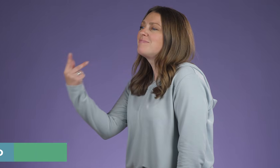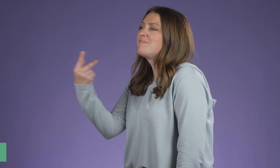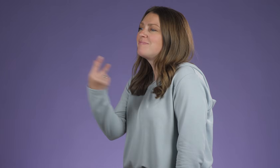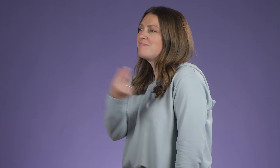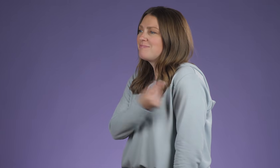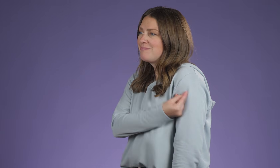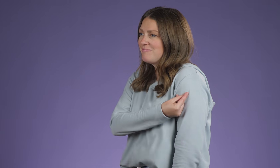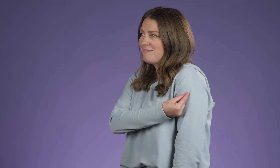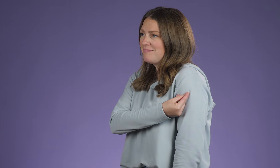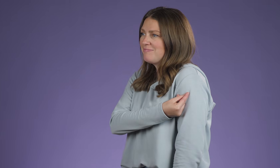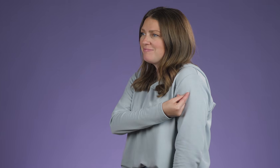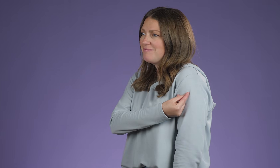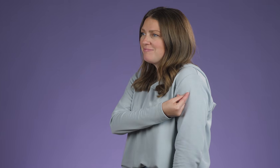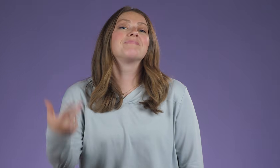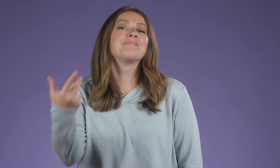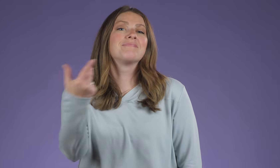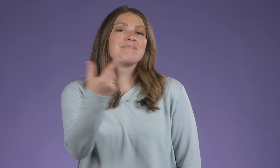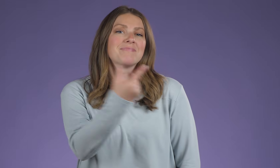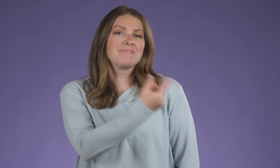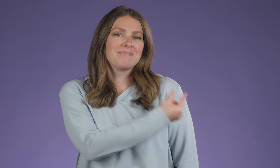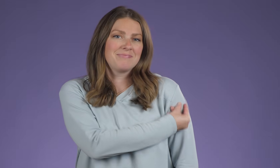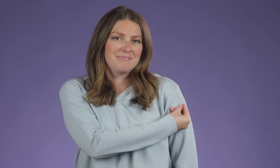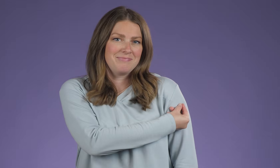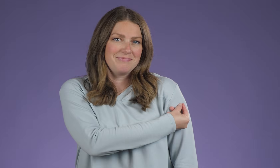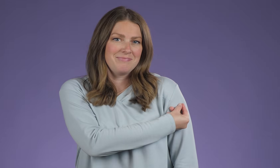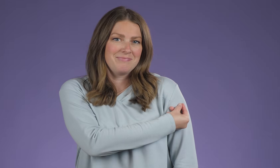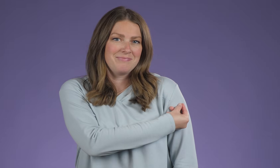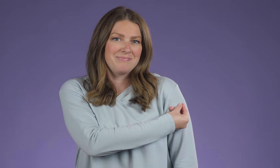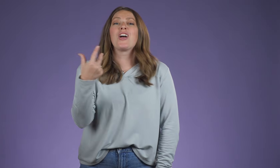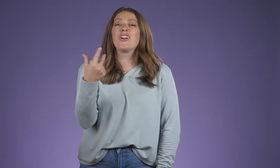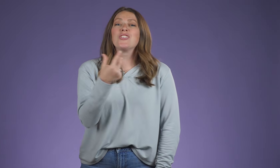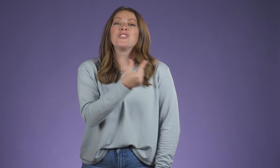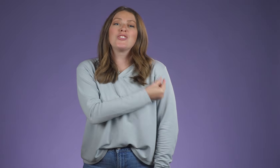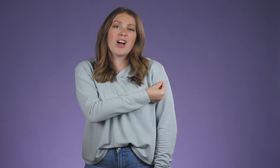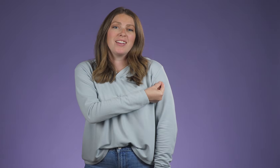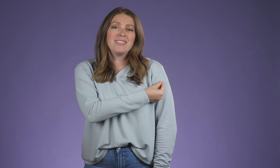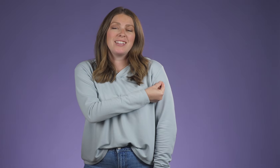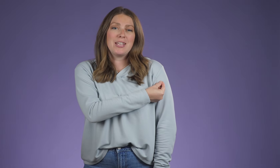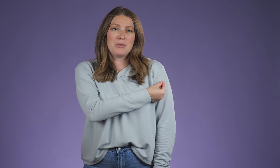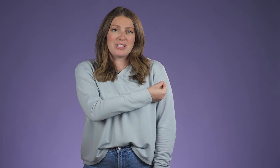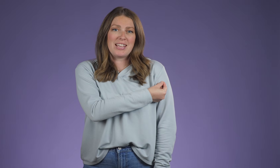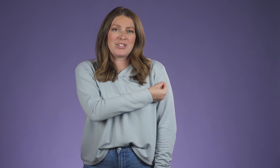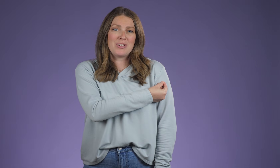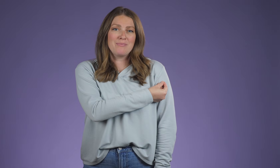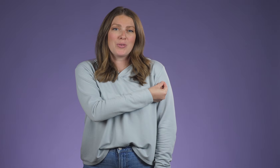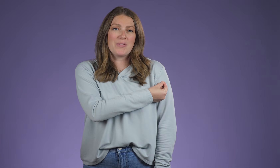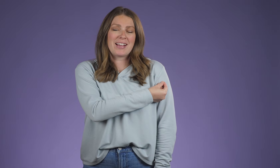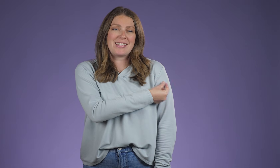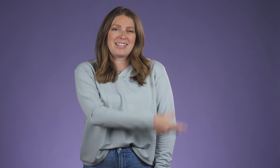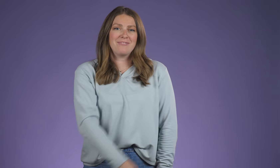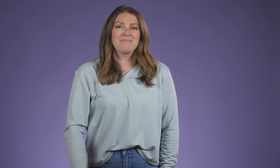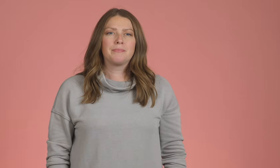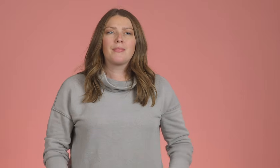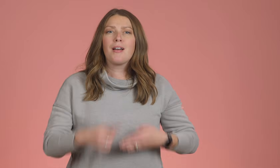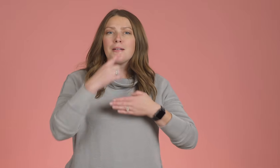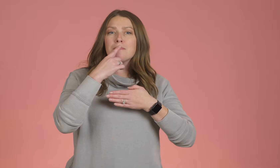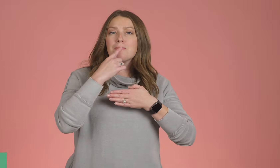Give a 3-hand pushing in the shot. Shot immunization or vaccine?